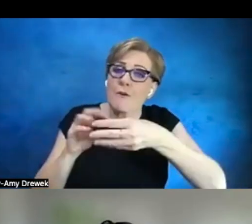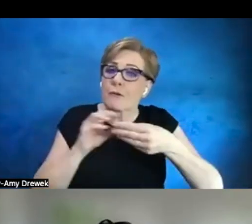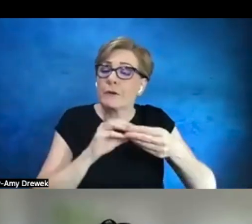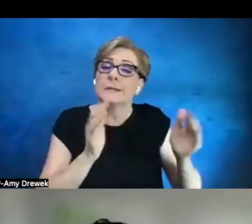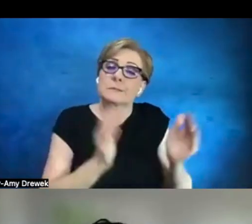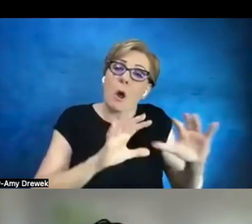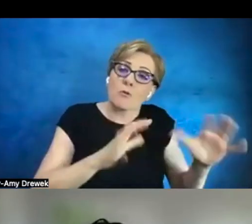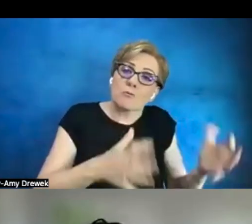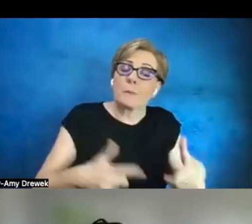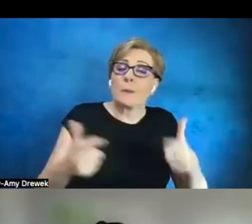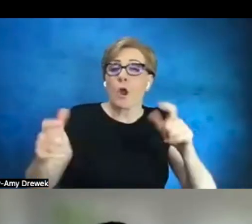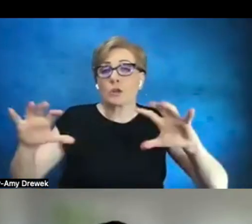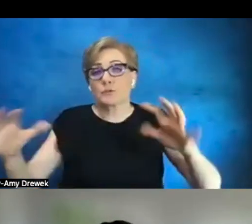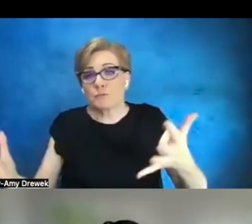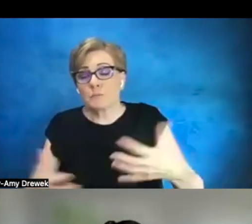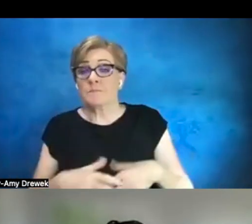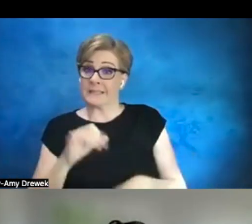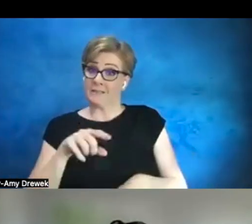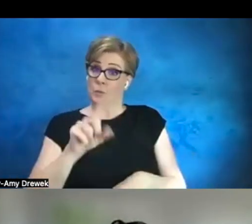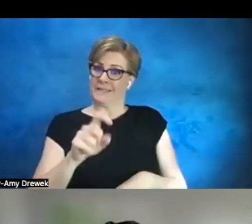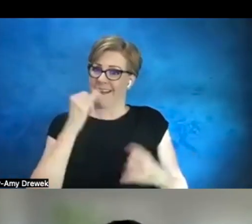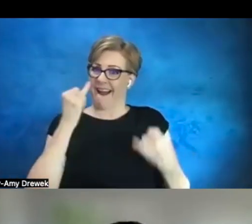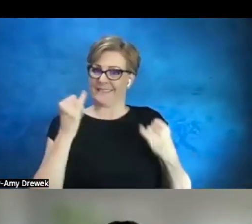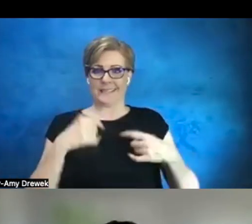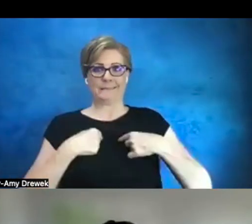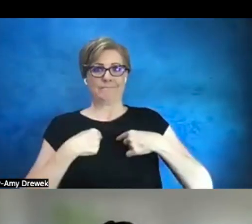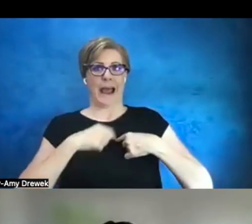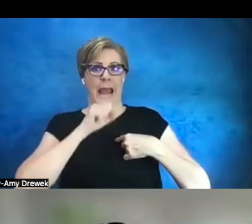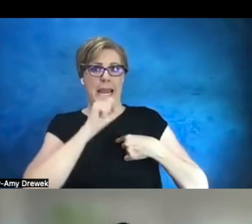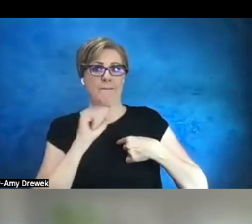And again, if you need help with that, I love ice breakers, so I'm always down to help.